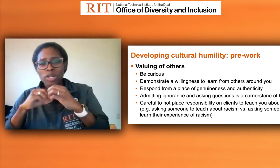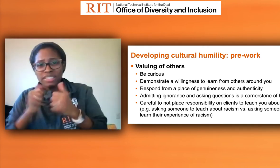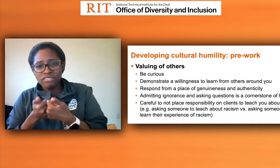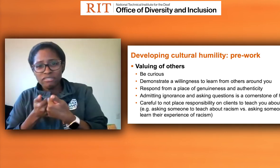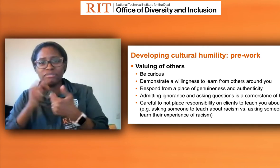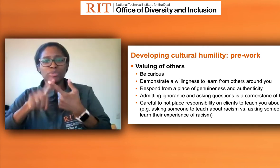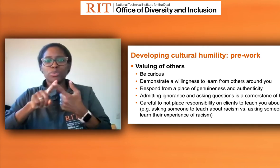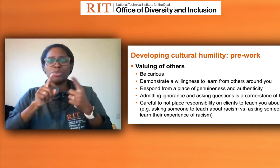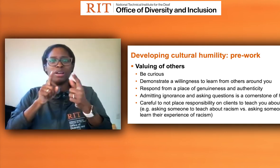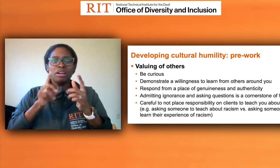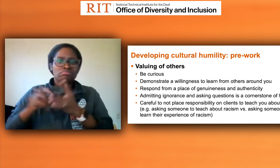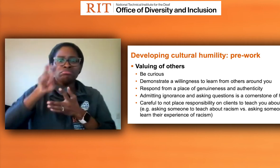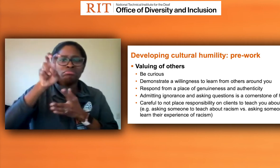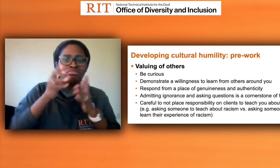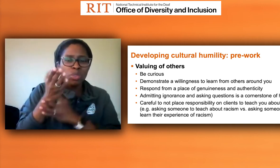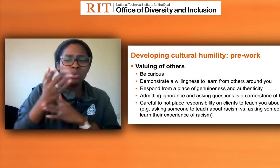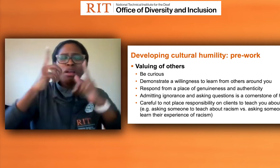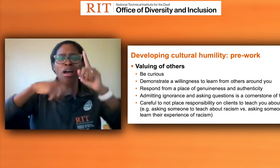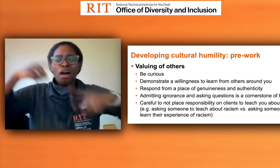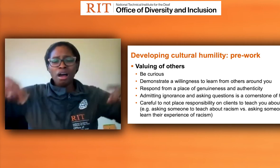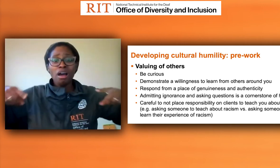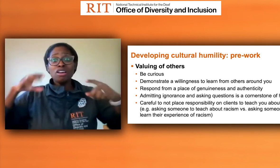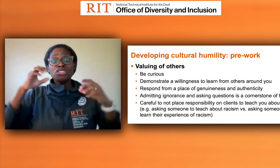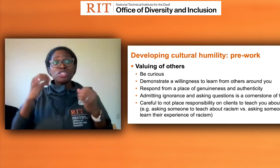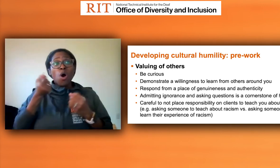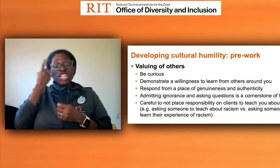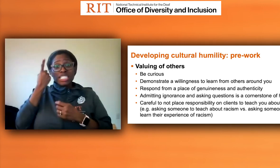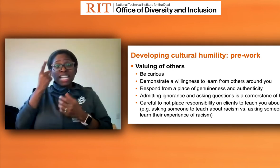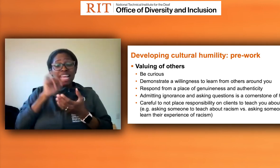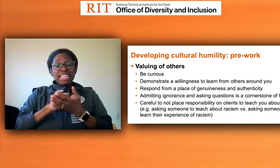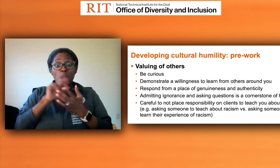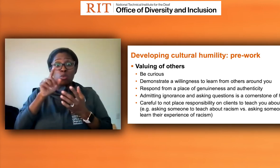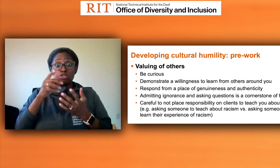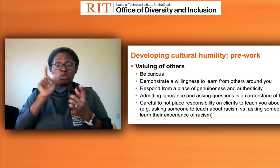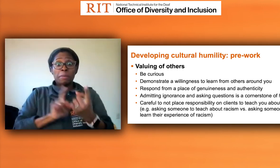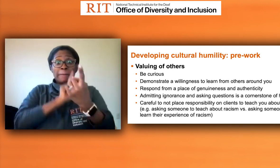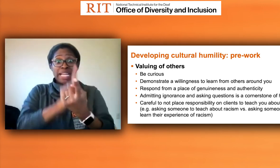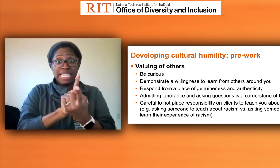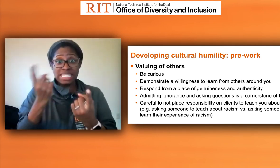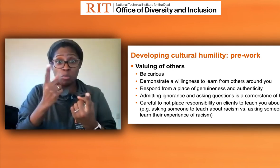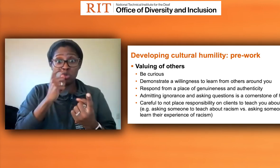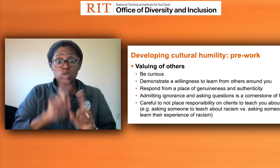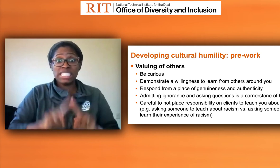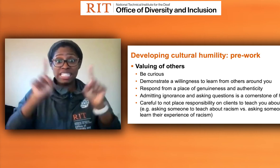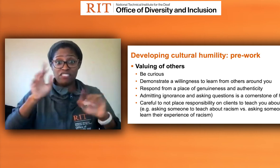to BIPOC individuals and their journey and the various challenges that they endure. And so, it's really important to understand that when you meet